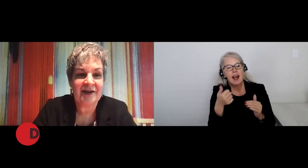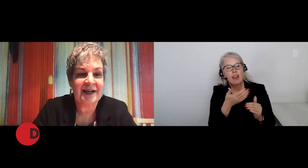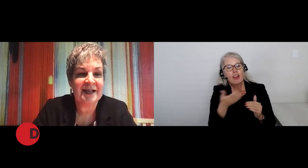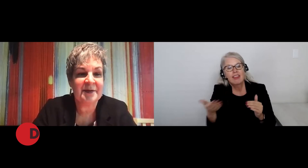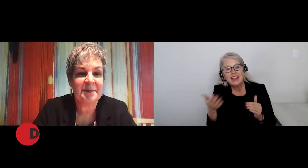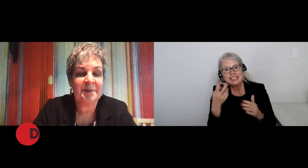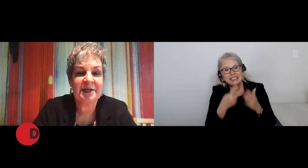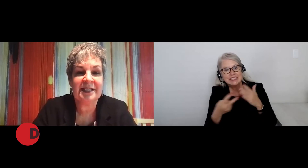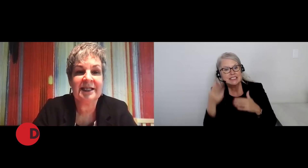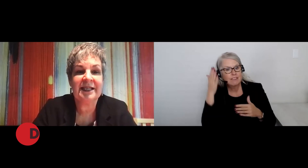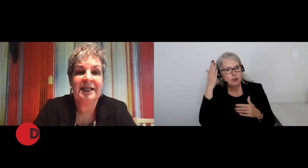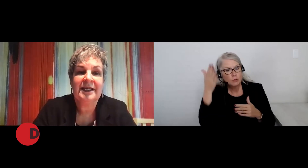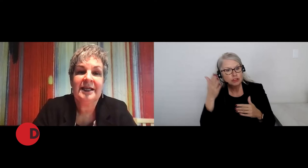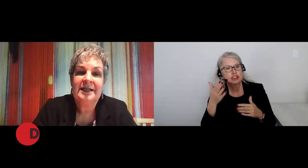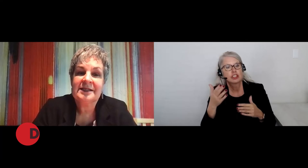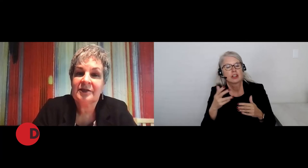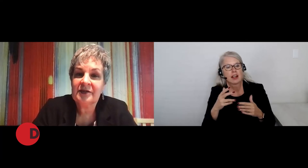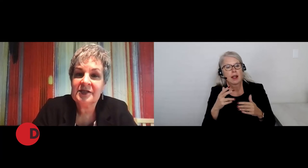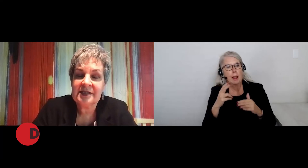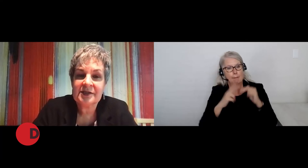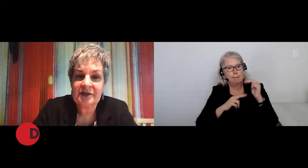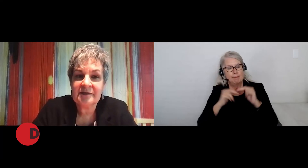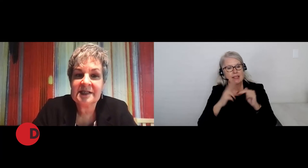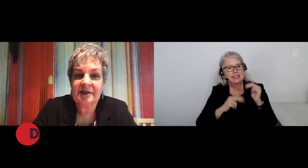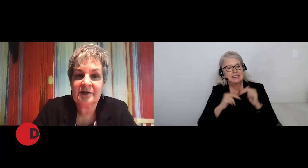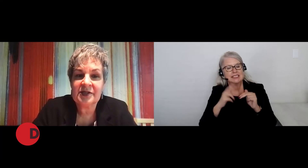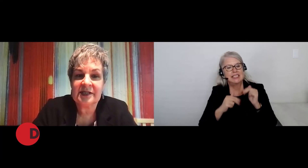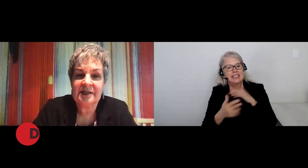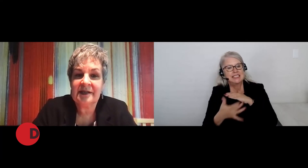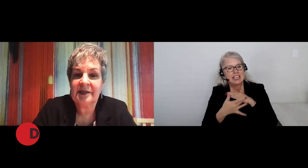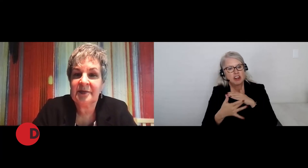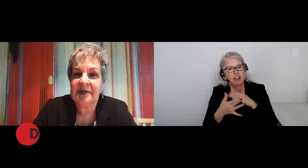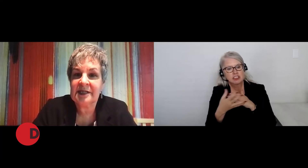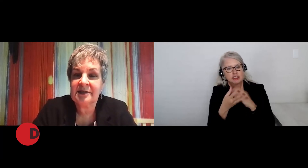Other things we expect in the future are to build technology